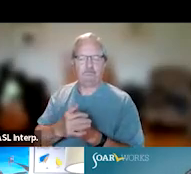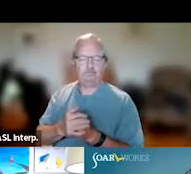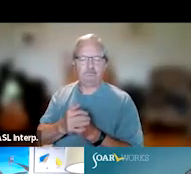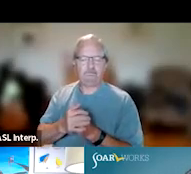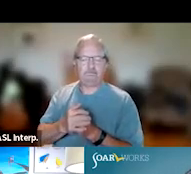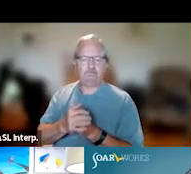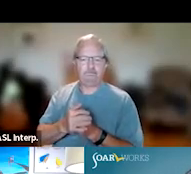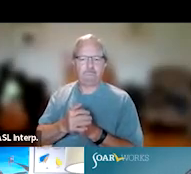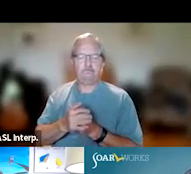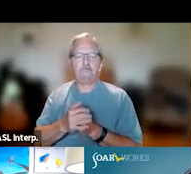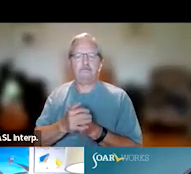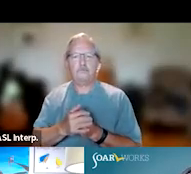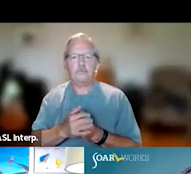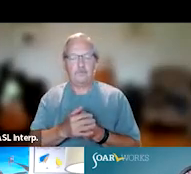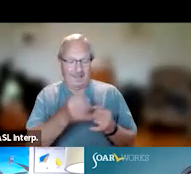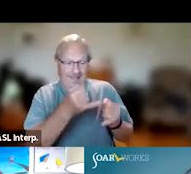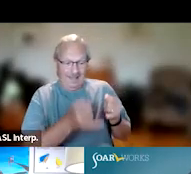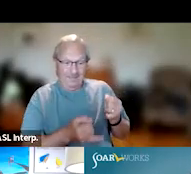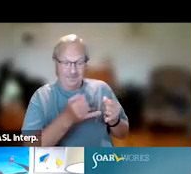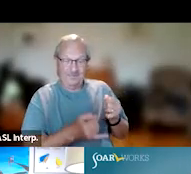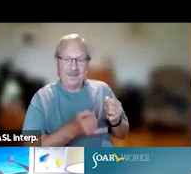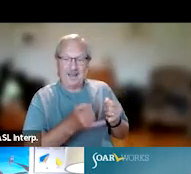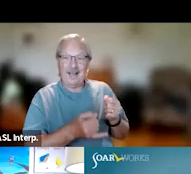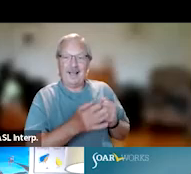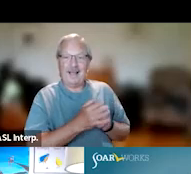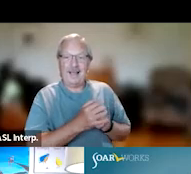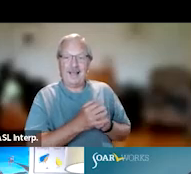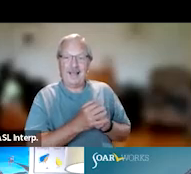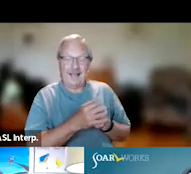And then finally, maybe my kind of last word before